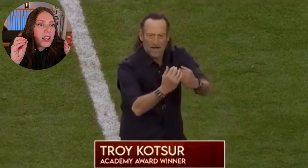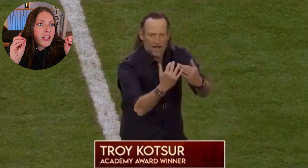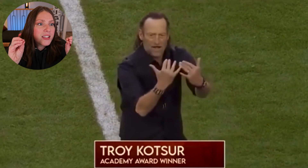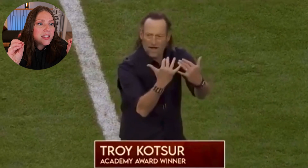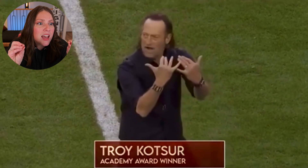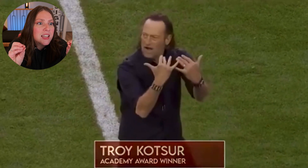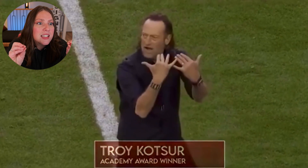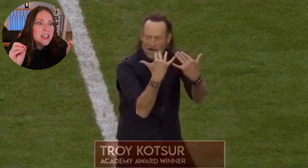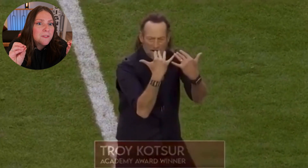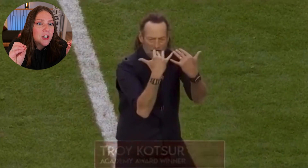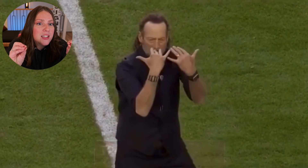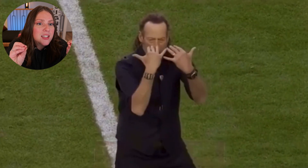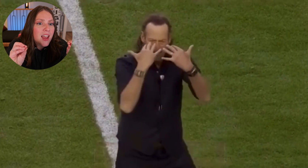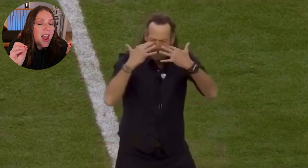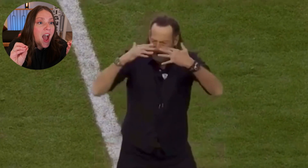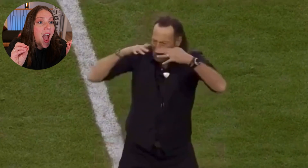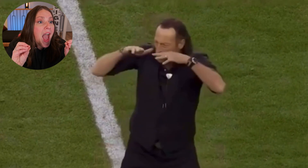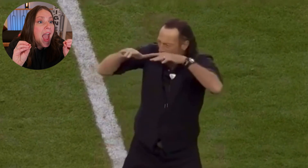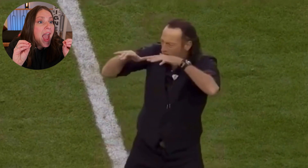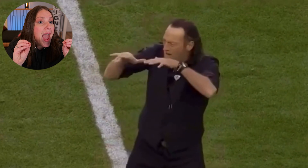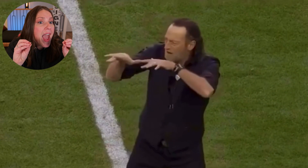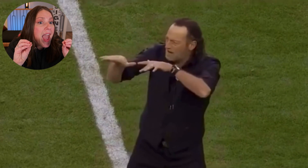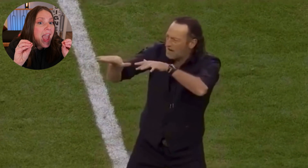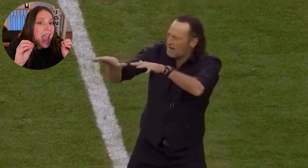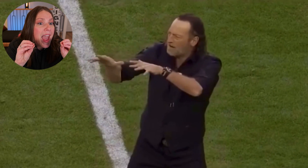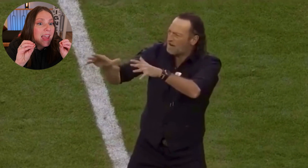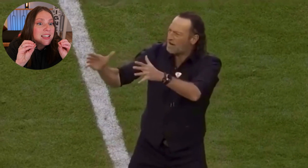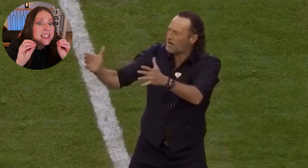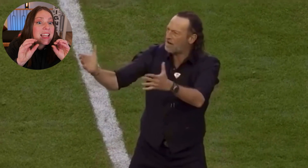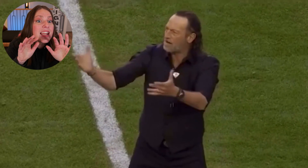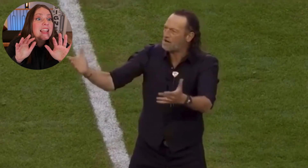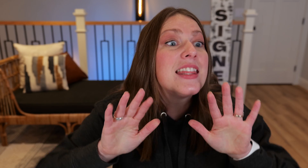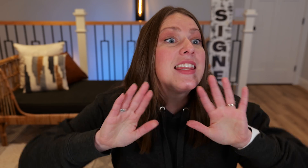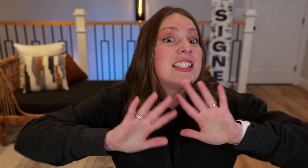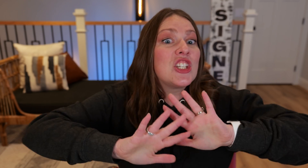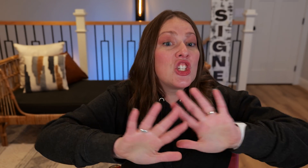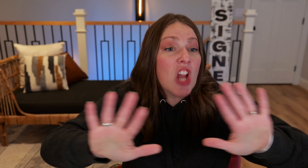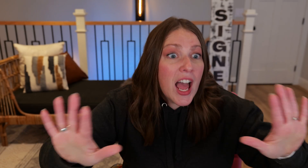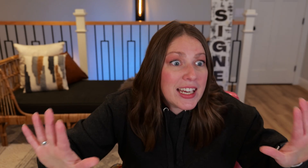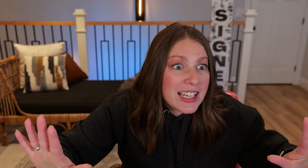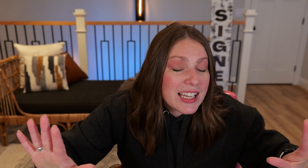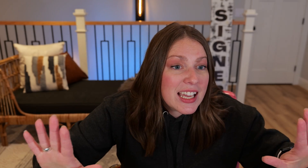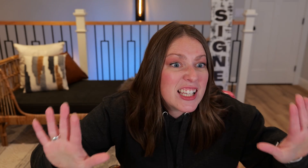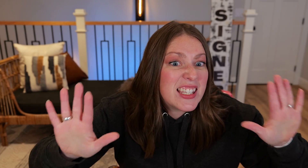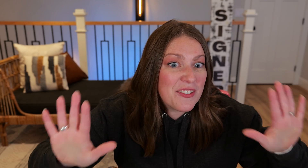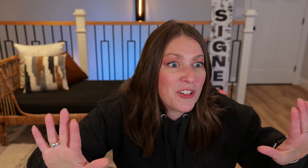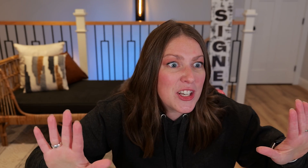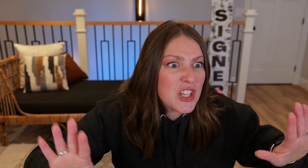His sun is different, and this shining is different.